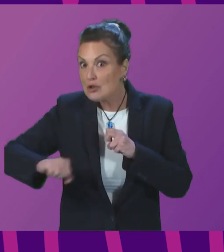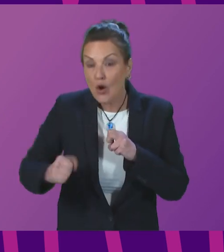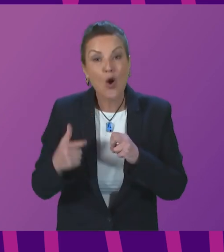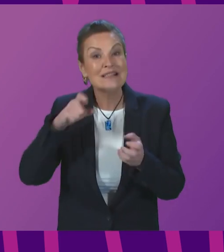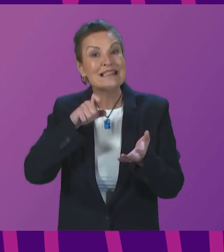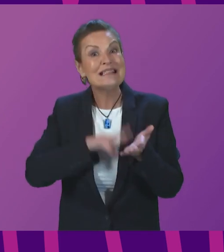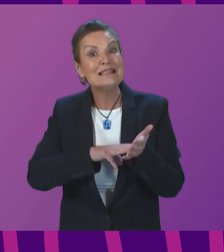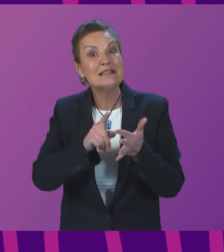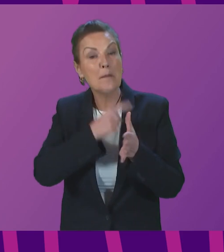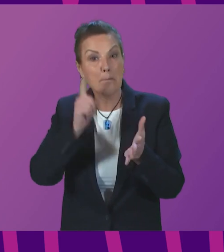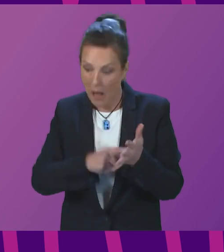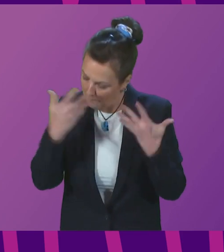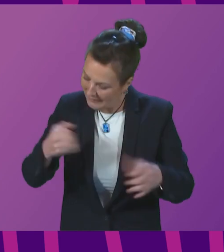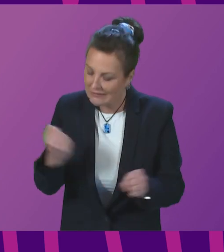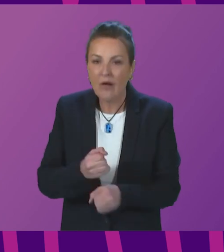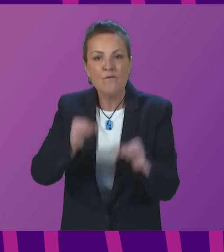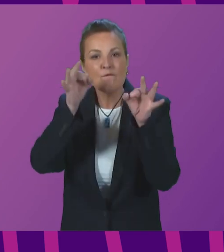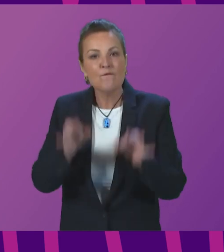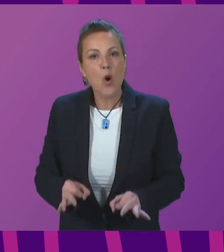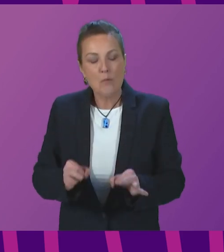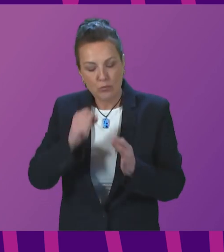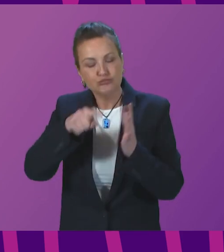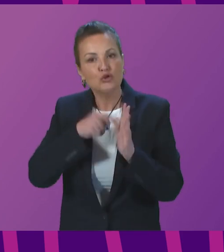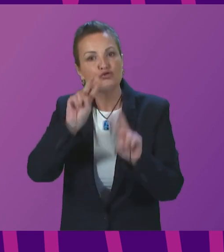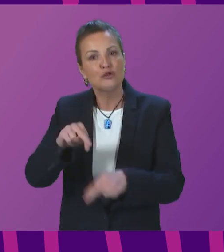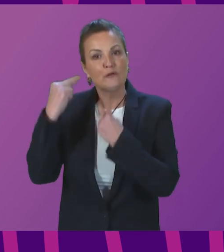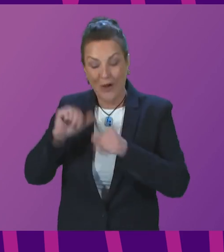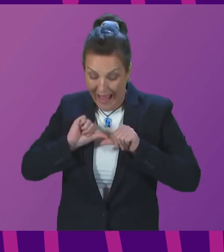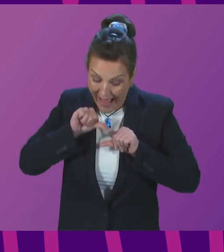a formal project review exercise after the original contract failed.”